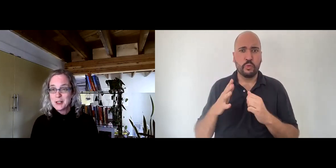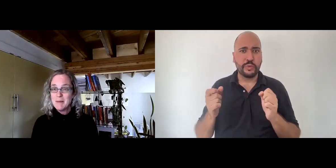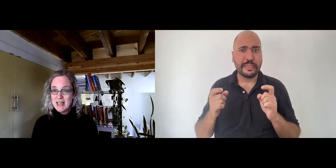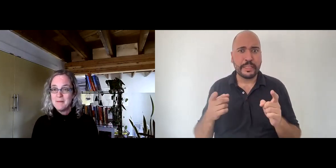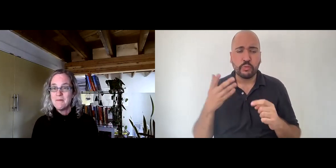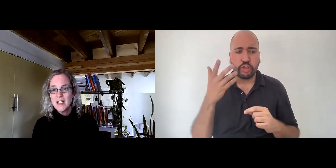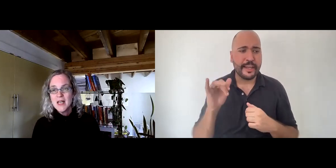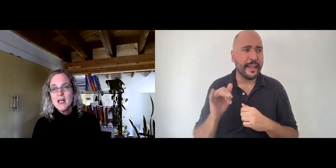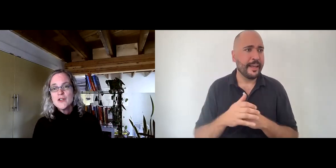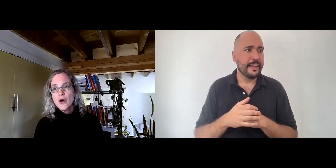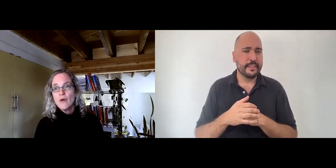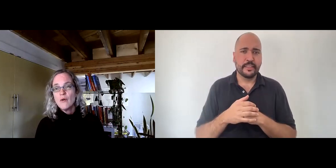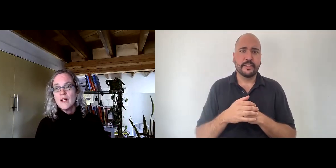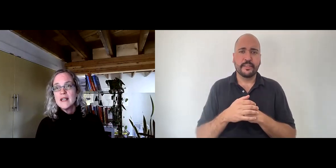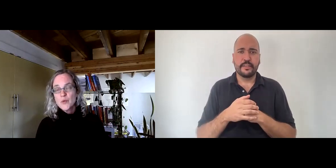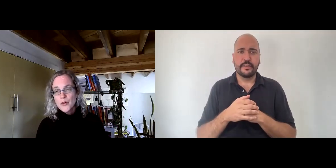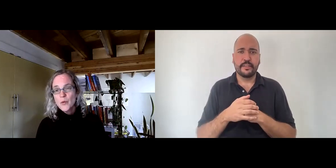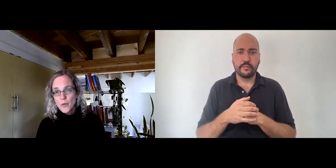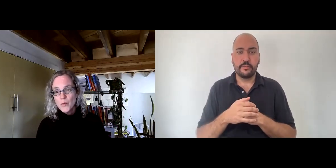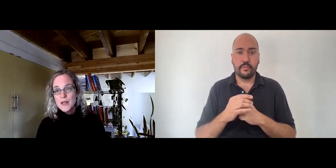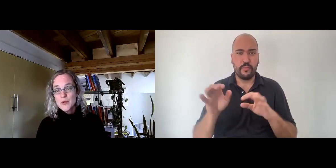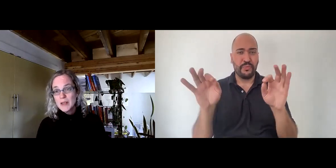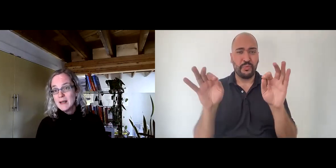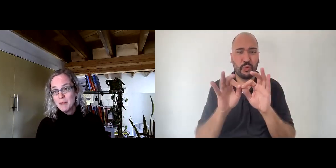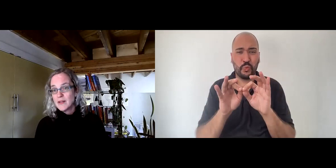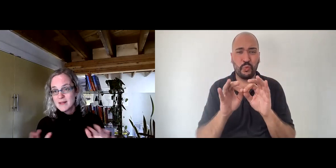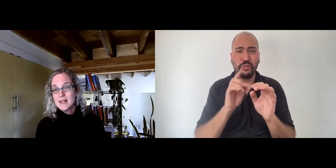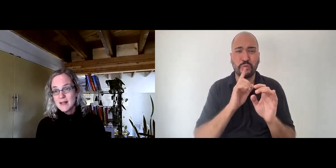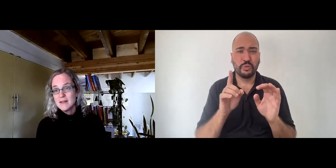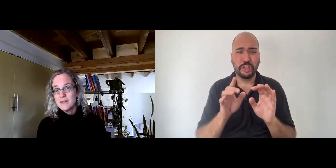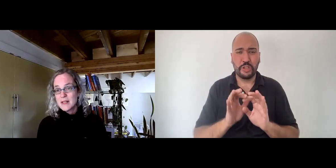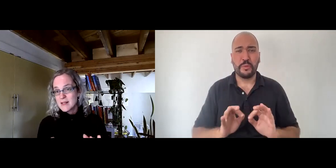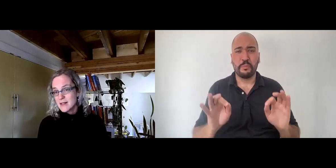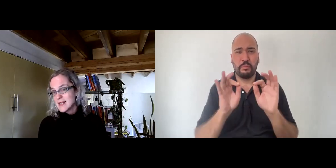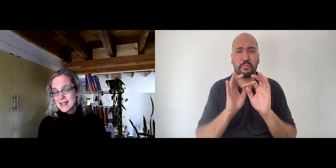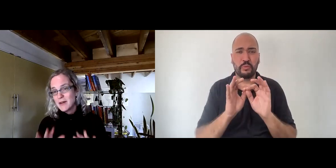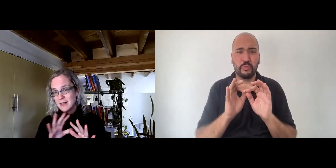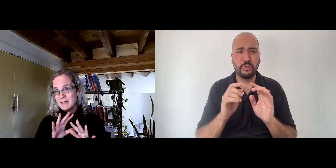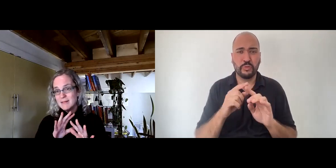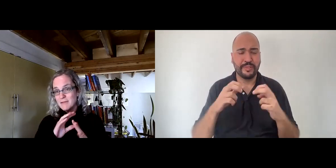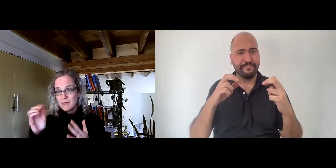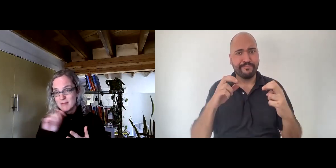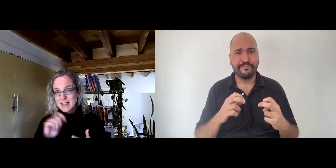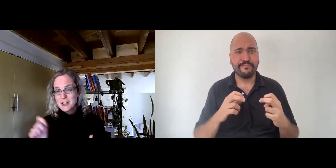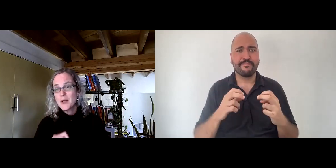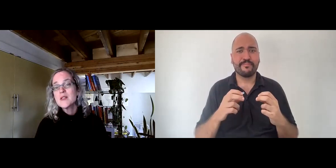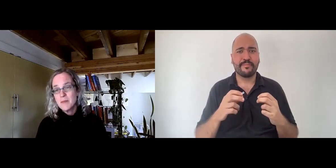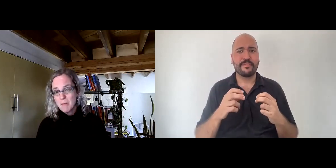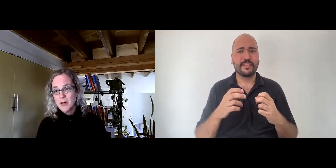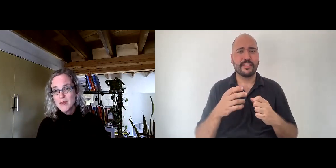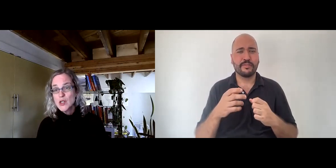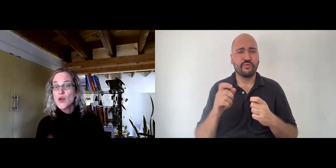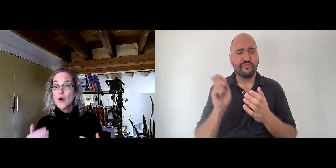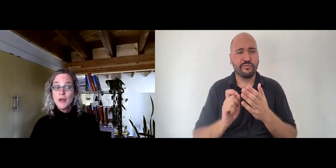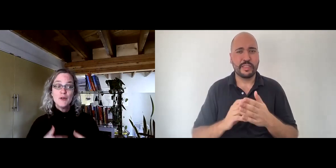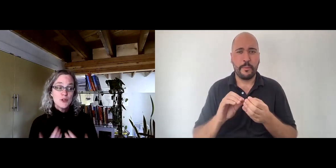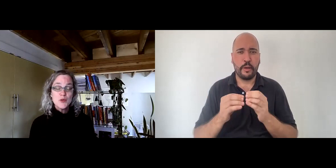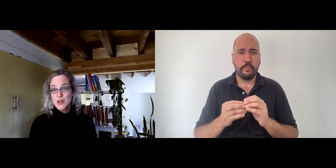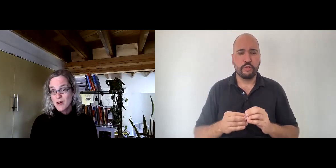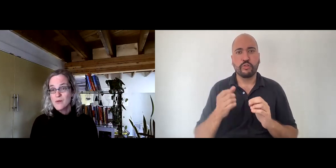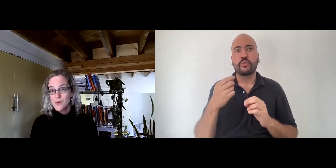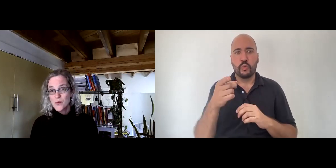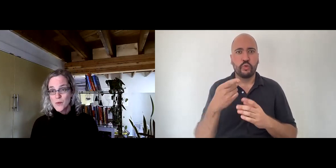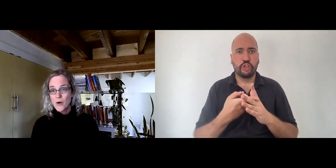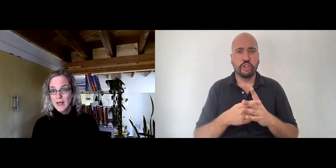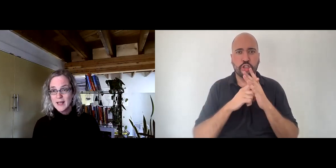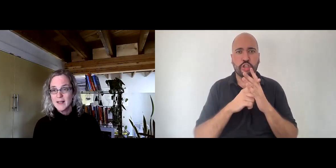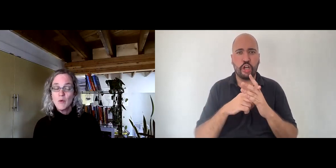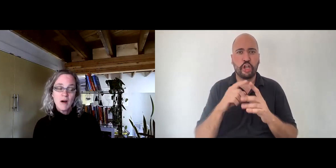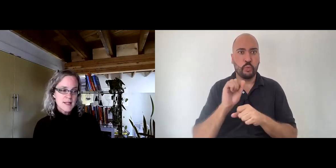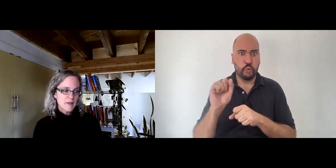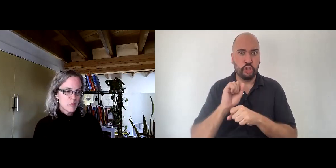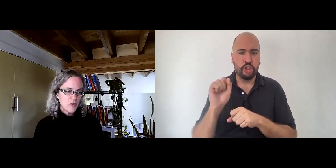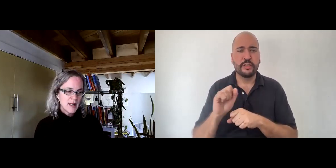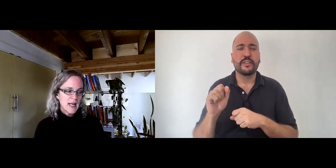So it's worthwhile. It's really important to sit down and get out some numbers, so that when you do start working you are self employed.